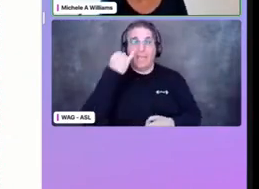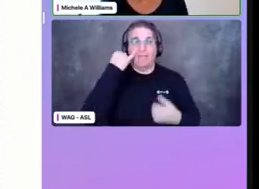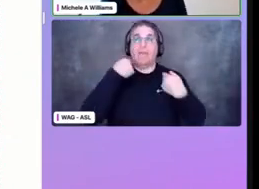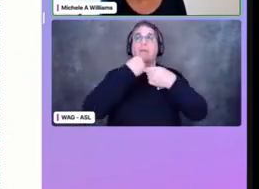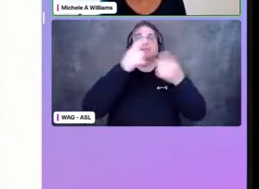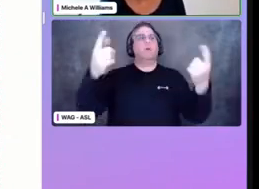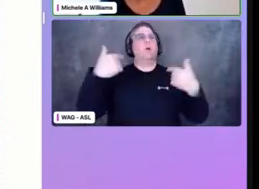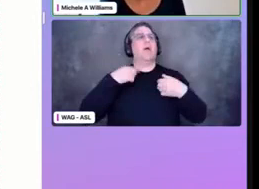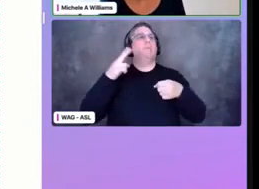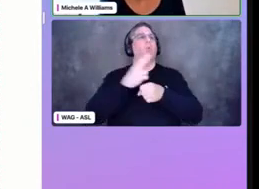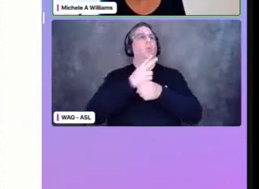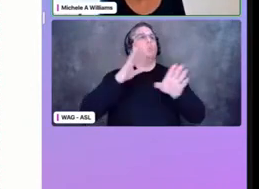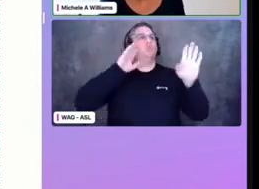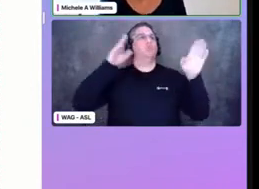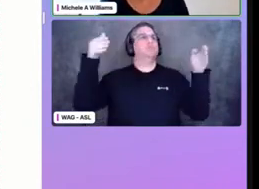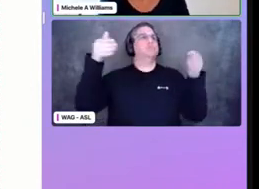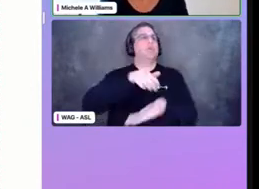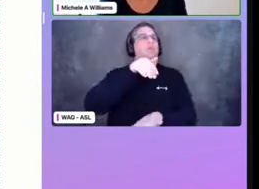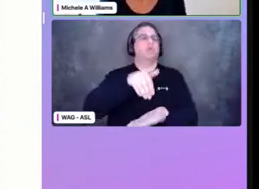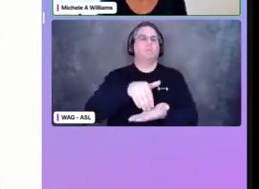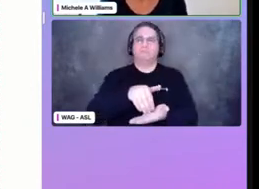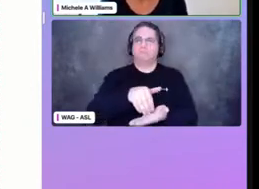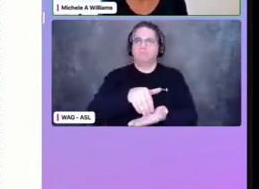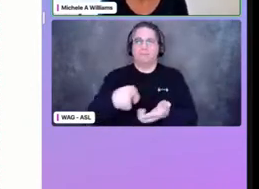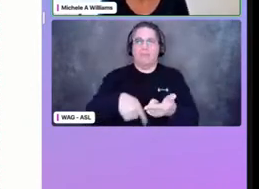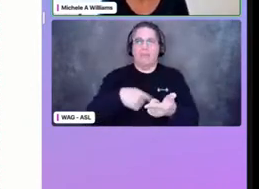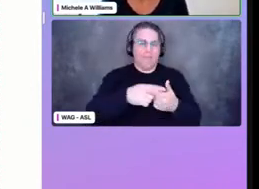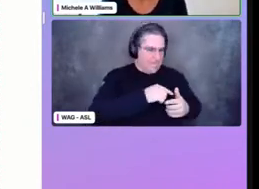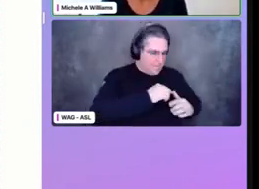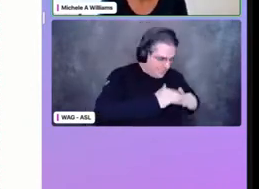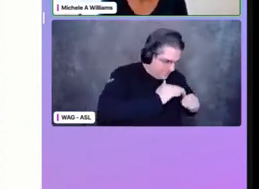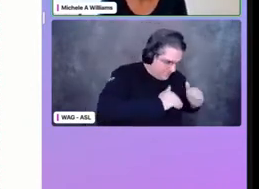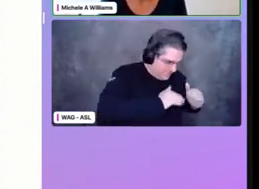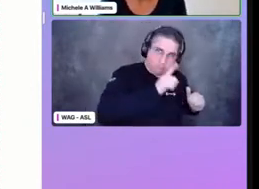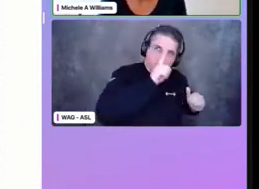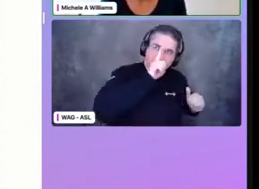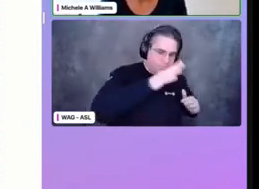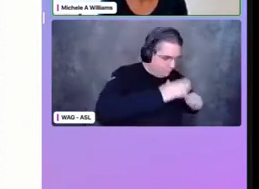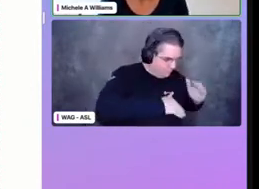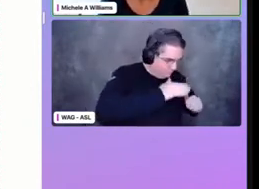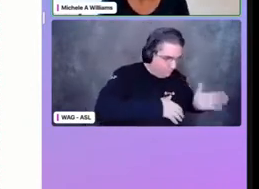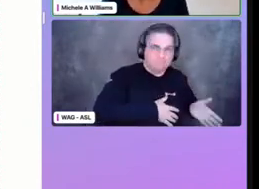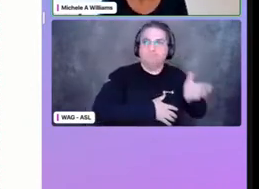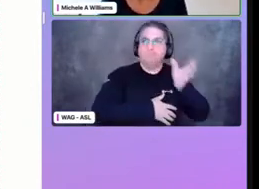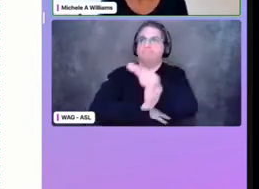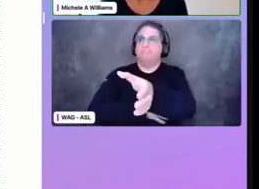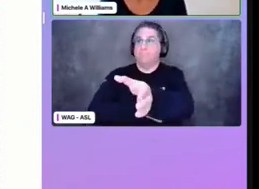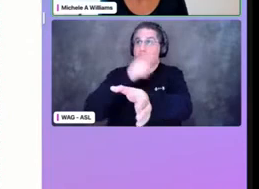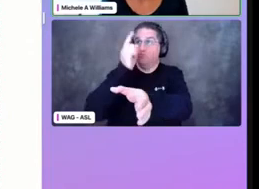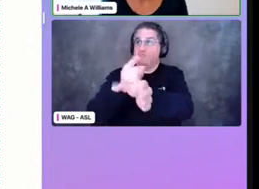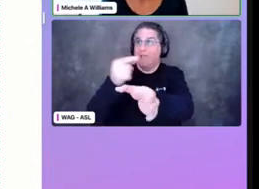people profess to be user centered, but you can't go off in your corner, build an entire thing, and then